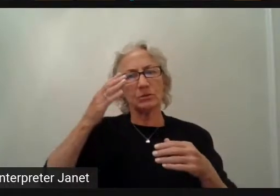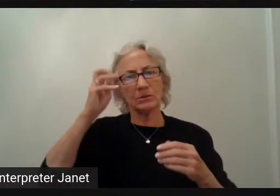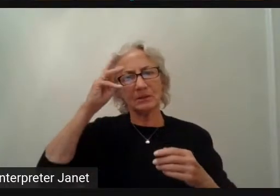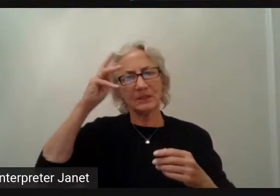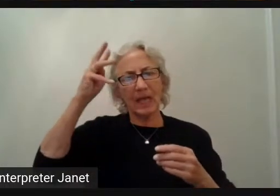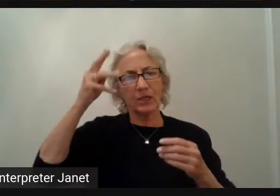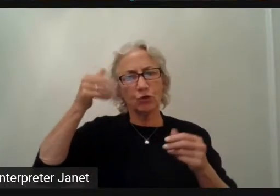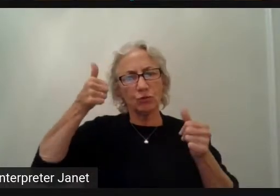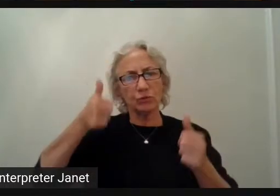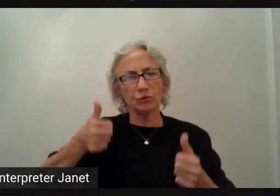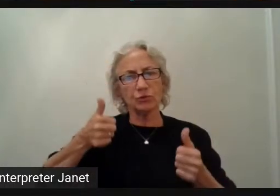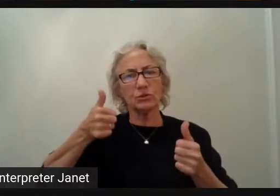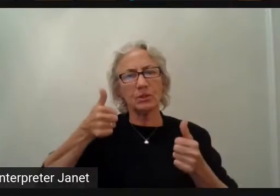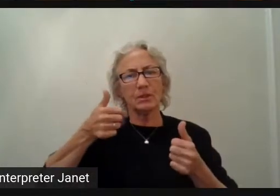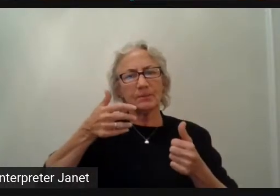So I think that